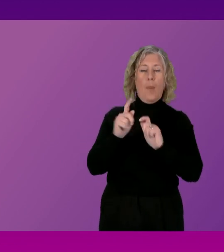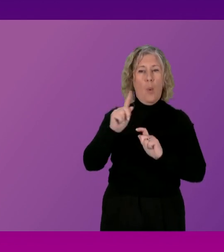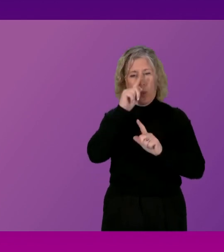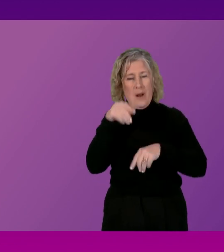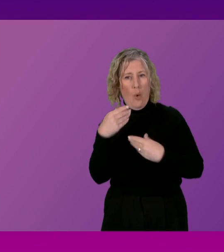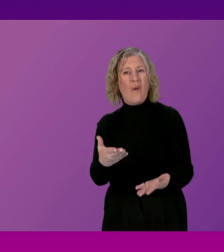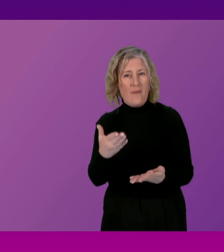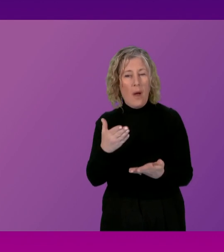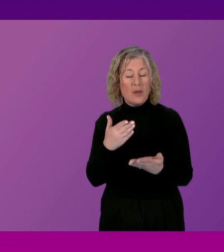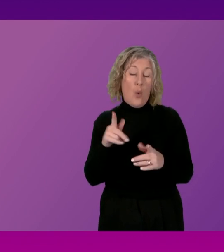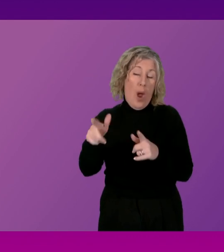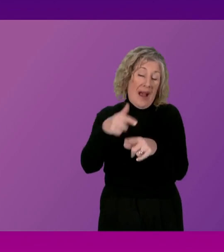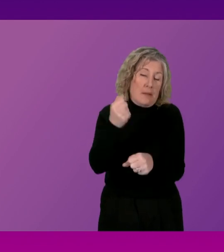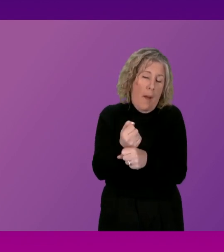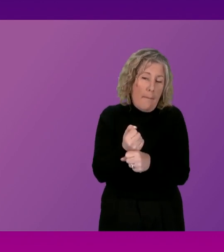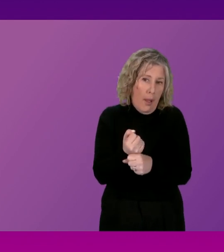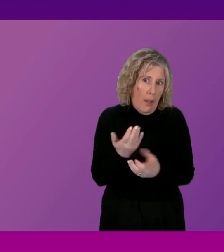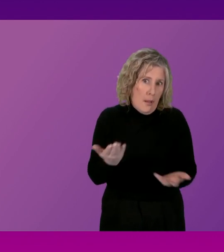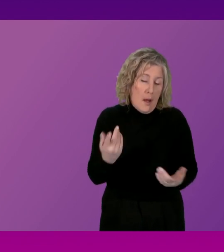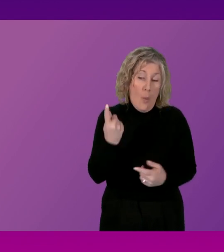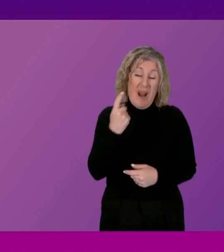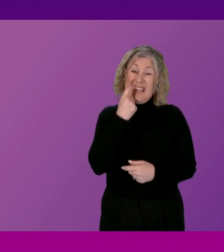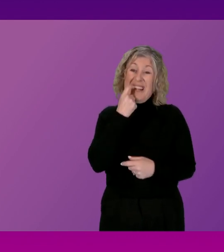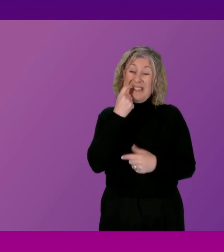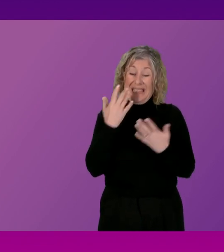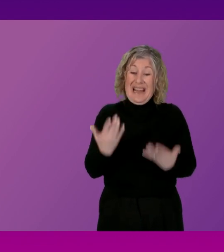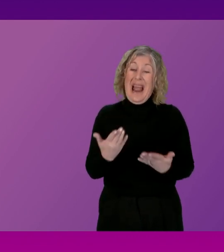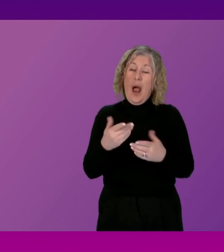For example, a dentist who provides a full set of dentures will now receive £366.80,